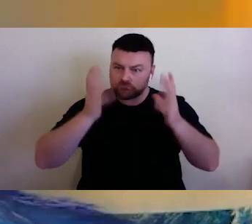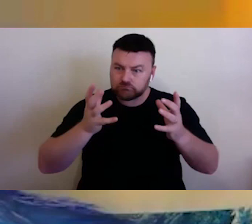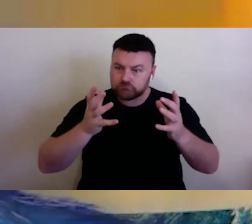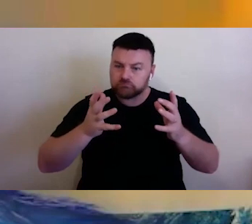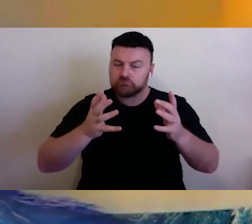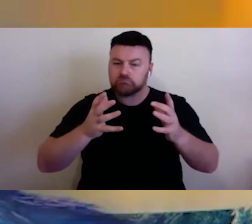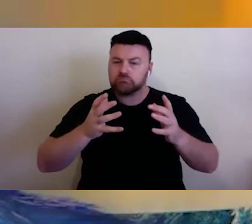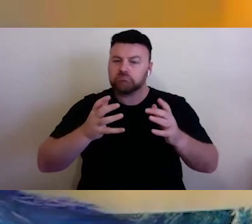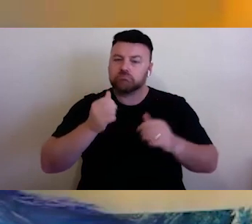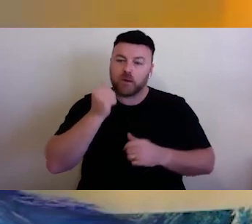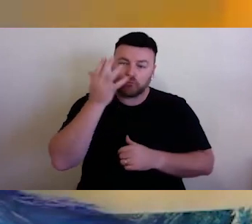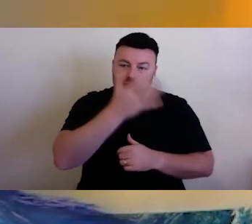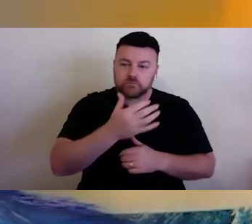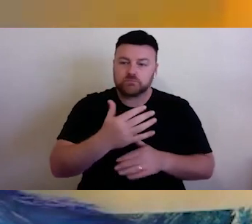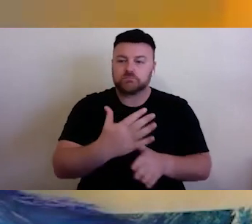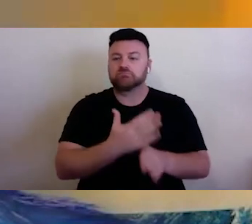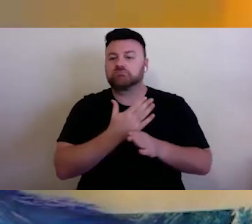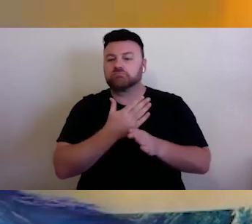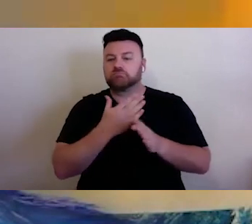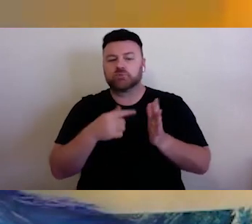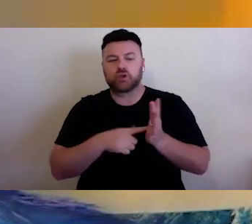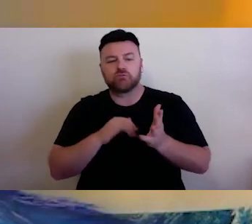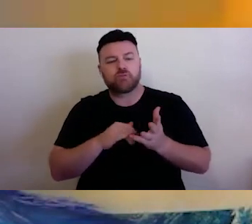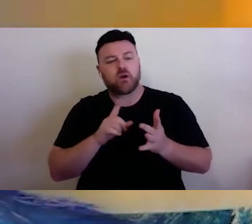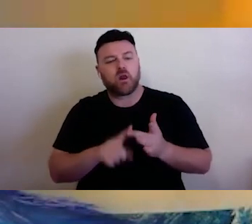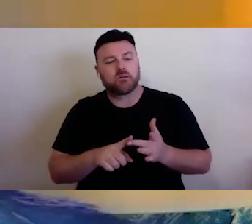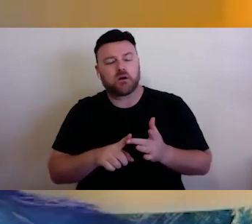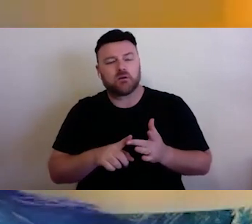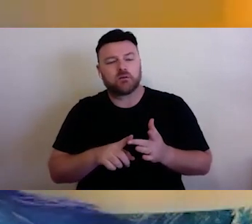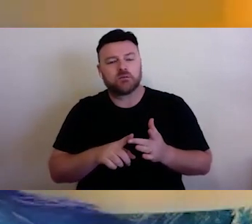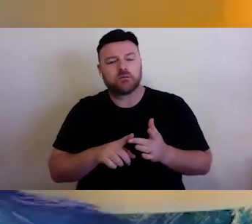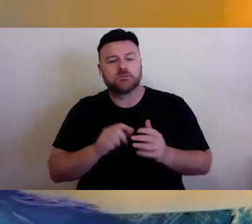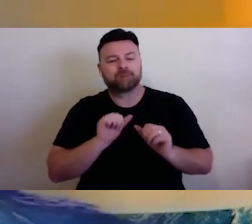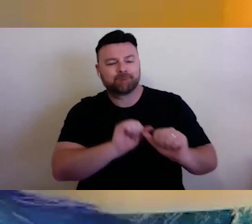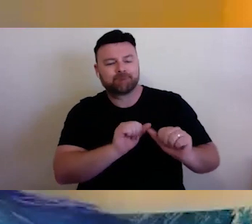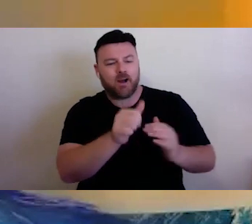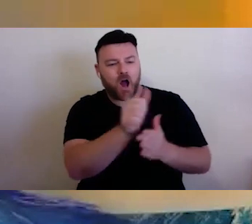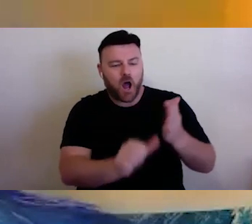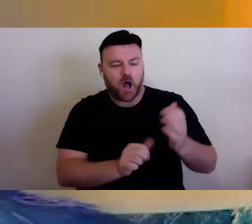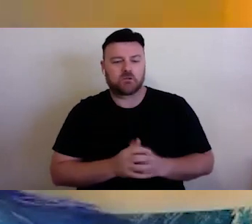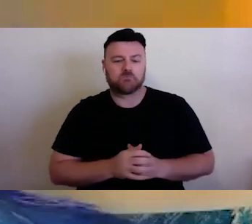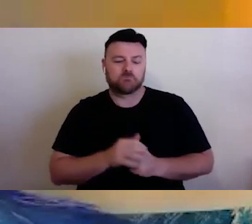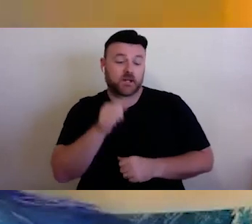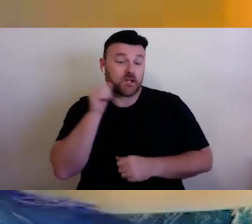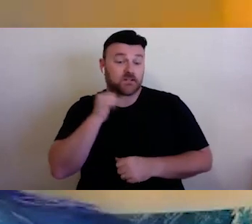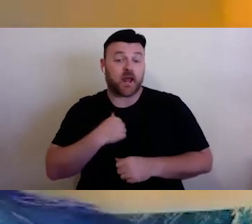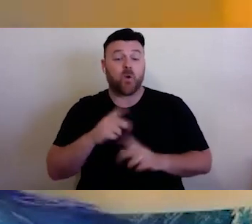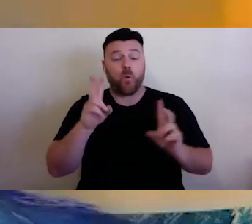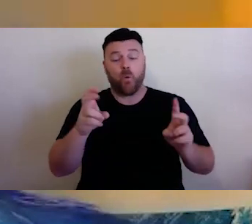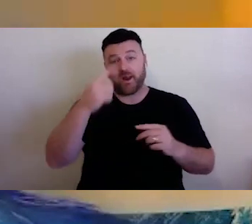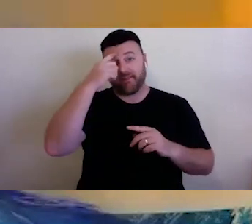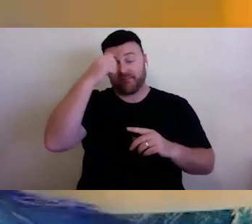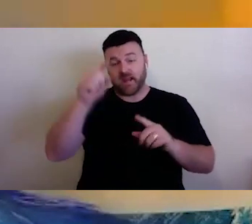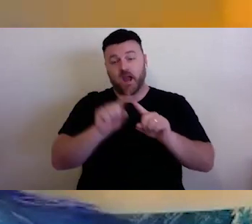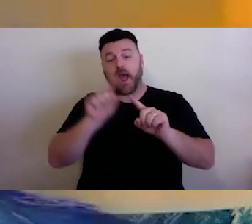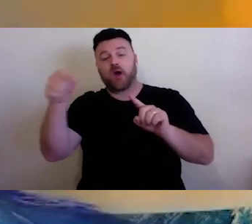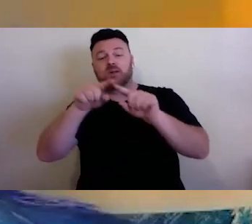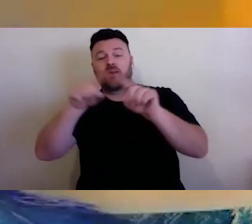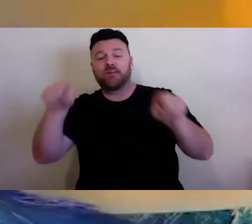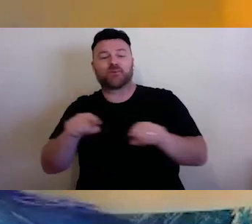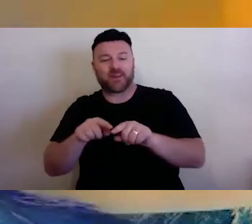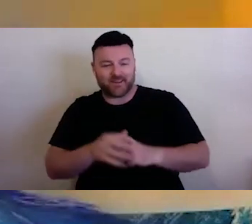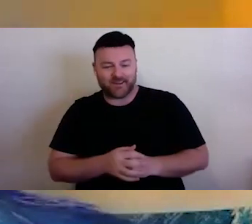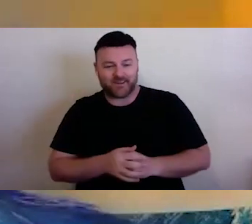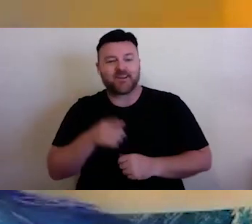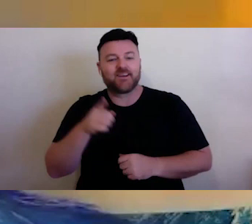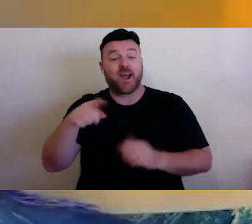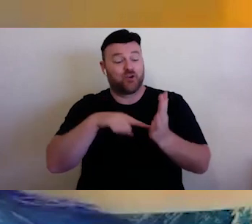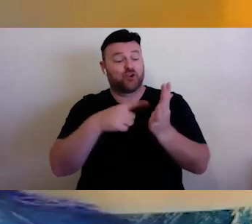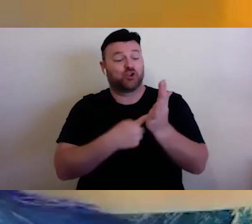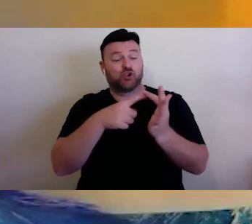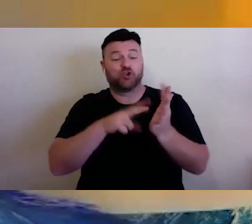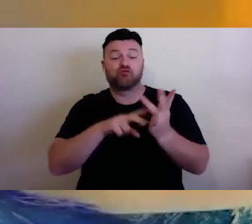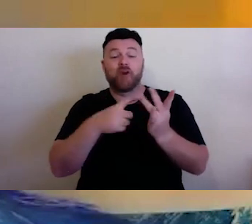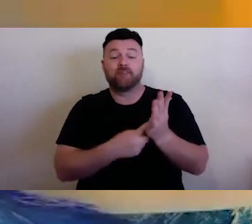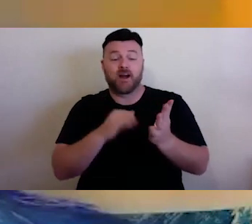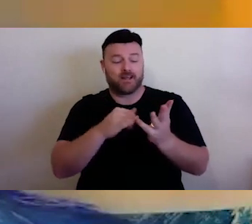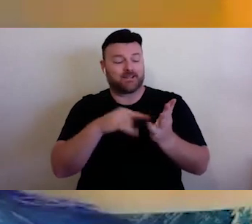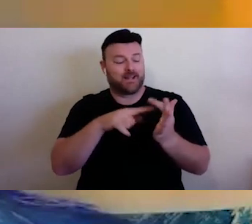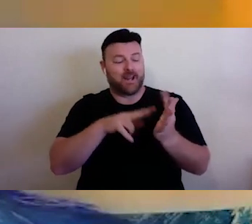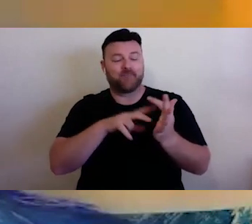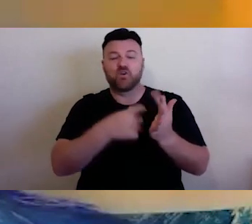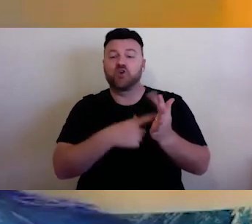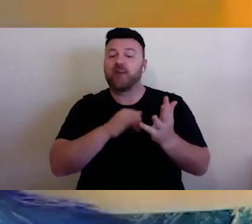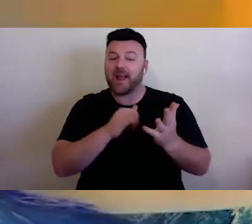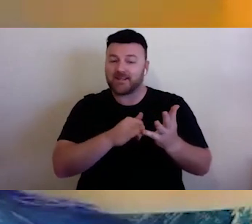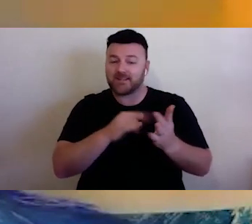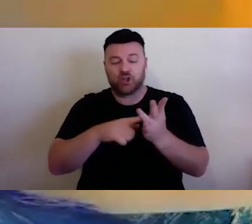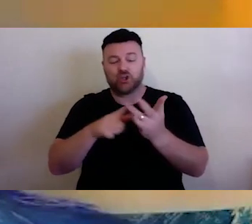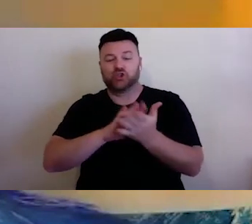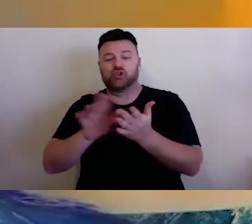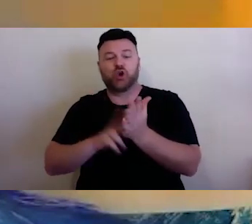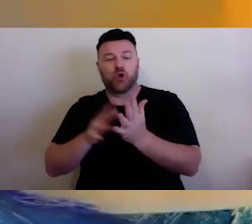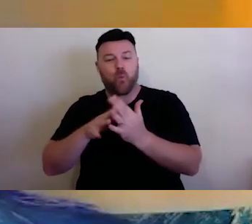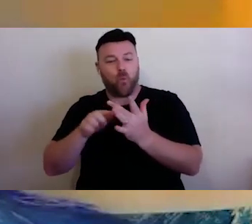Islander culture and arts. Yesterday it was Thinking outside The Square. With First Nations spotlight with the wonderful Travis de Vries, Merindah Donnely, John Waight and Patricia Adjei